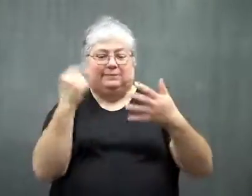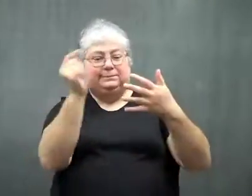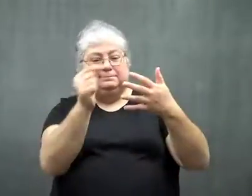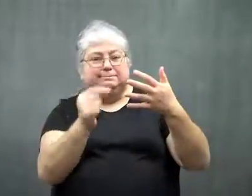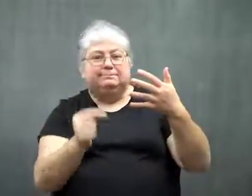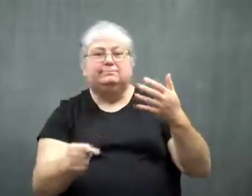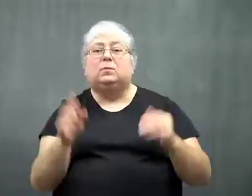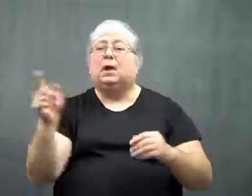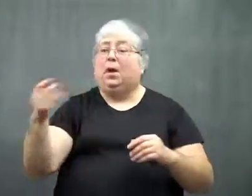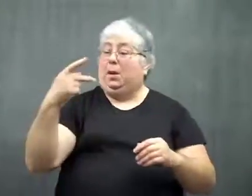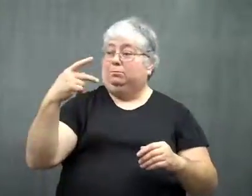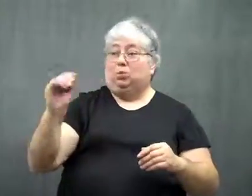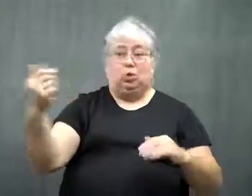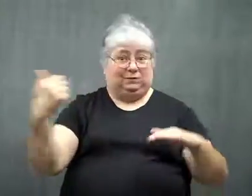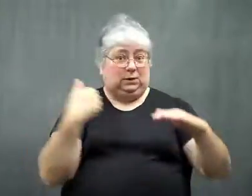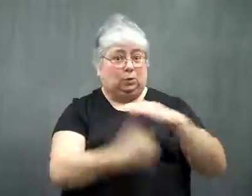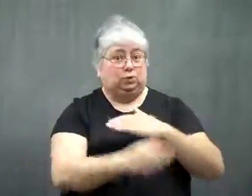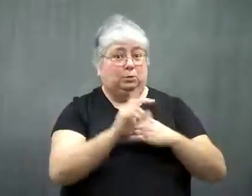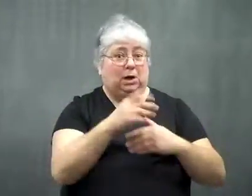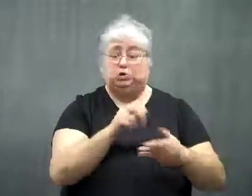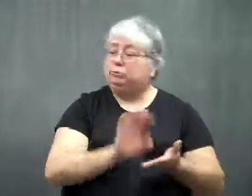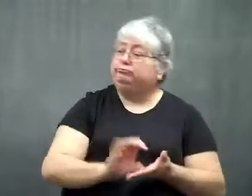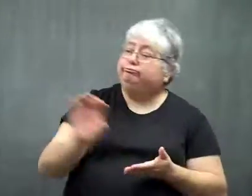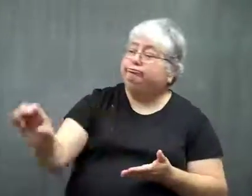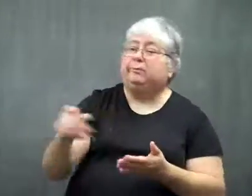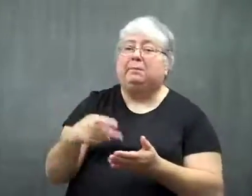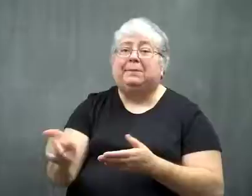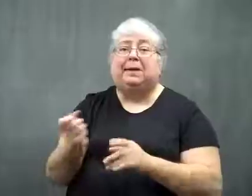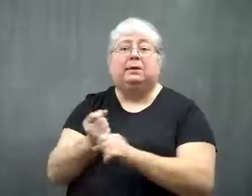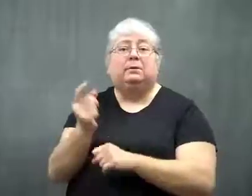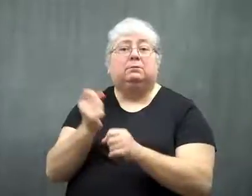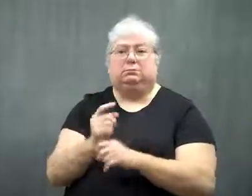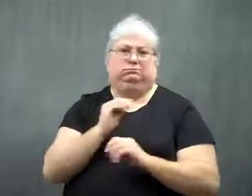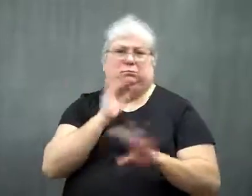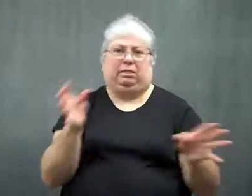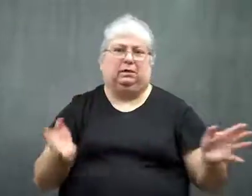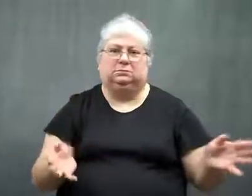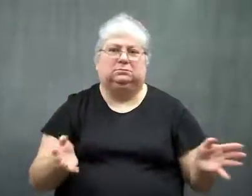The Postal Service is not included in the budget. It gets nothing from the government.